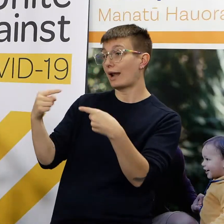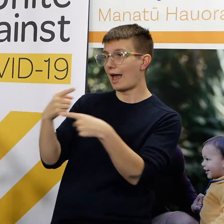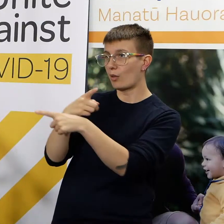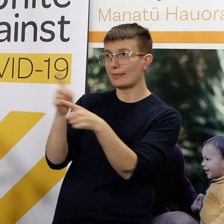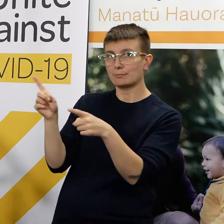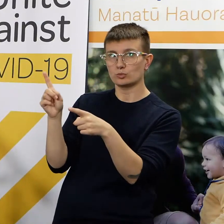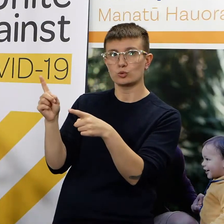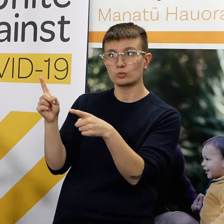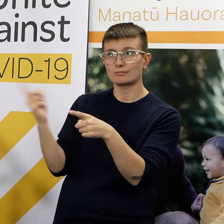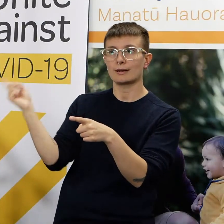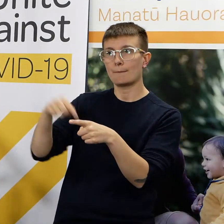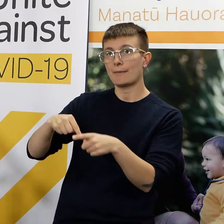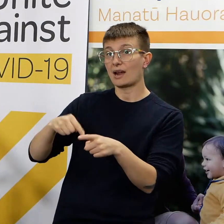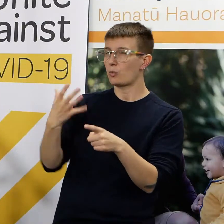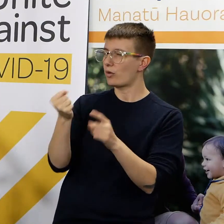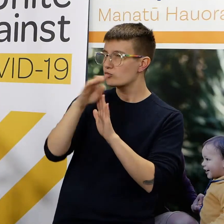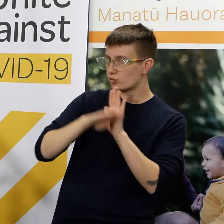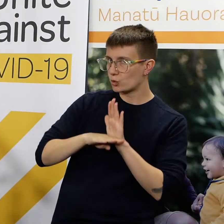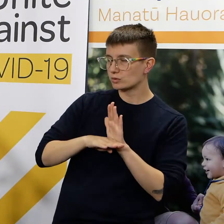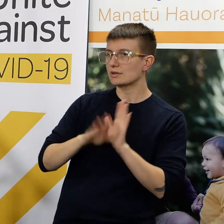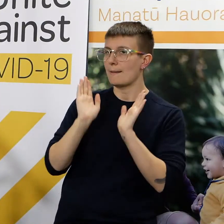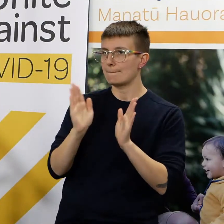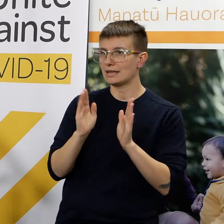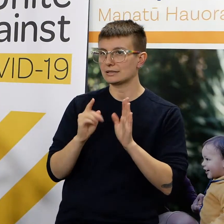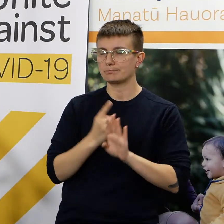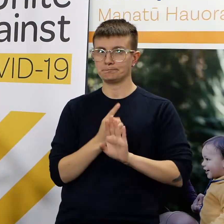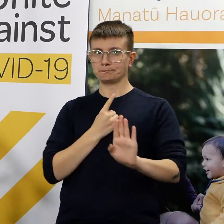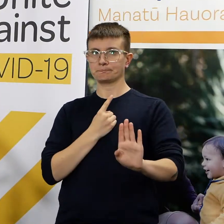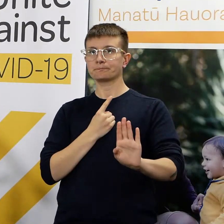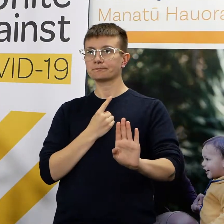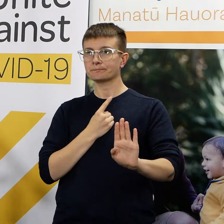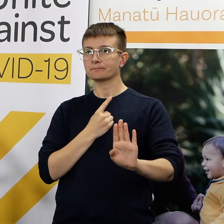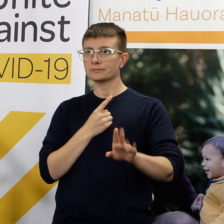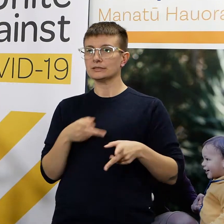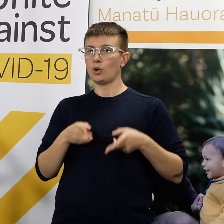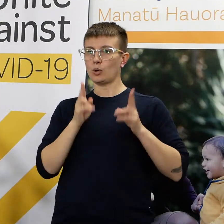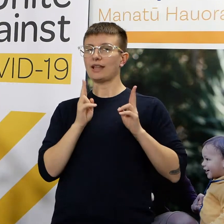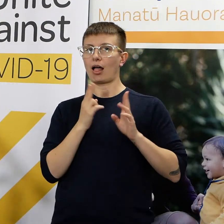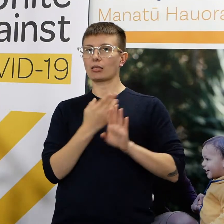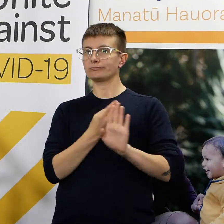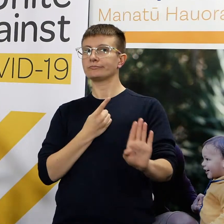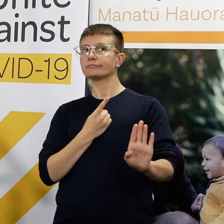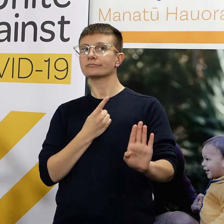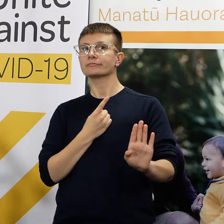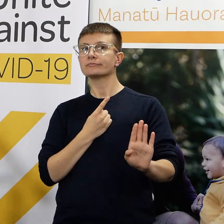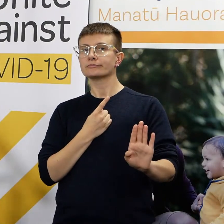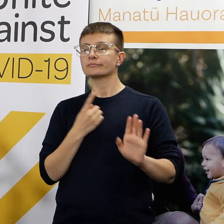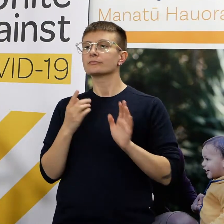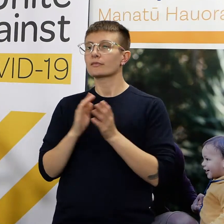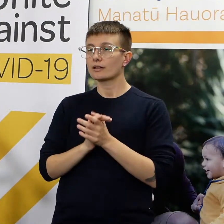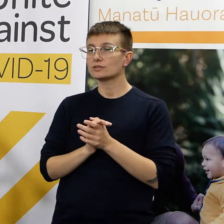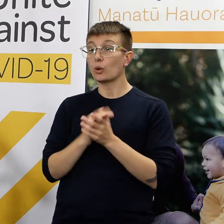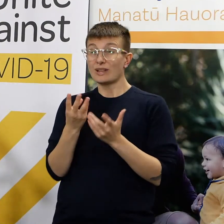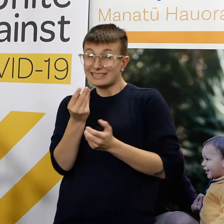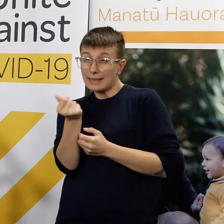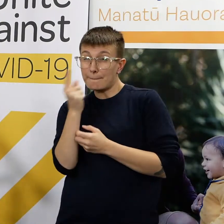granted if there is a detailed plan for self isolation and testing and health checks in the community